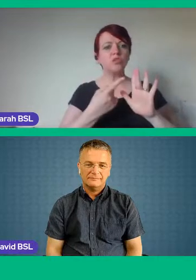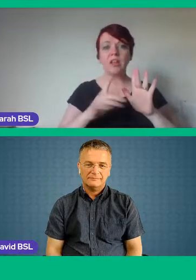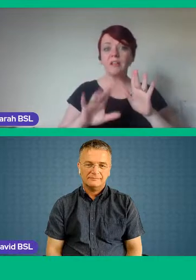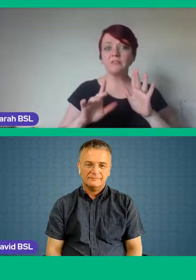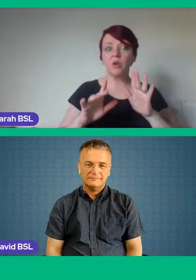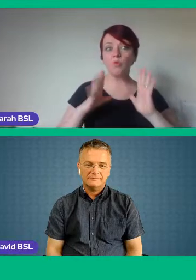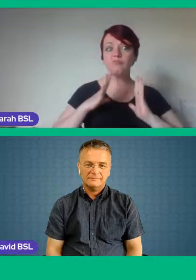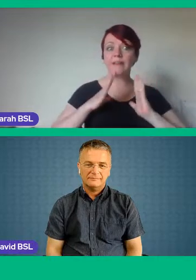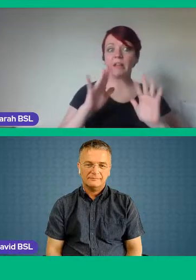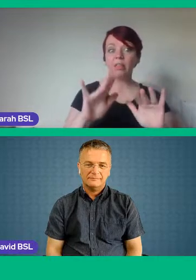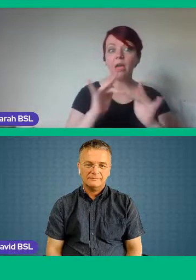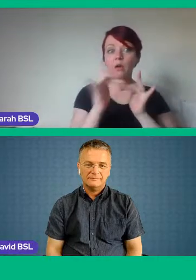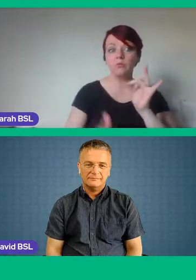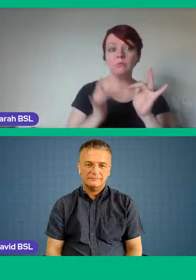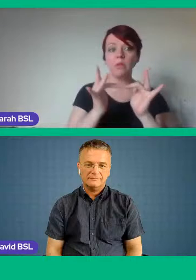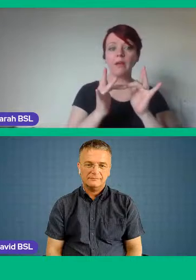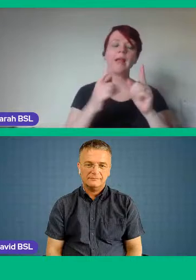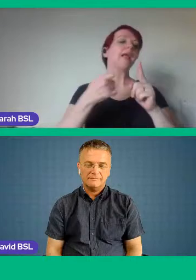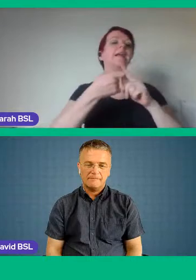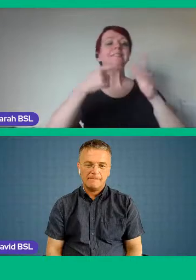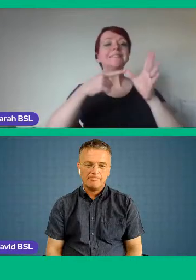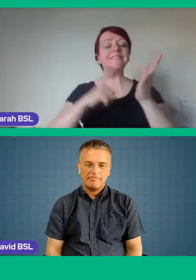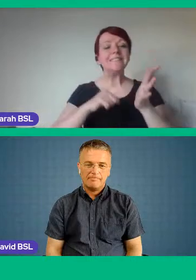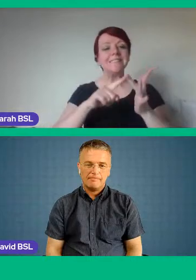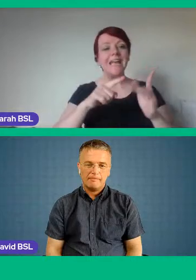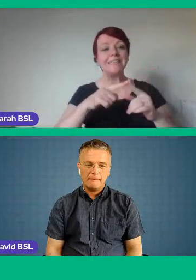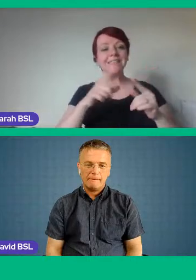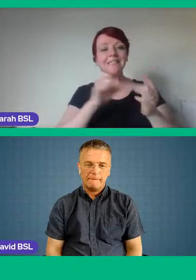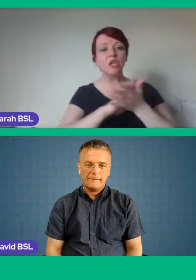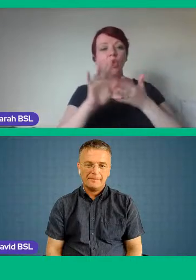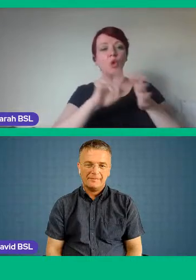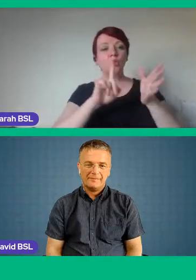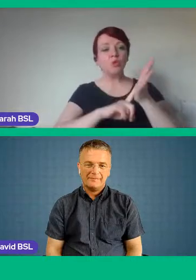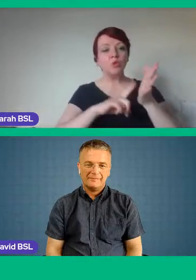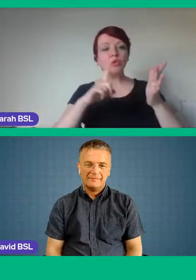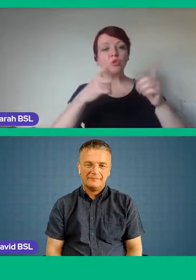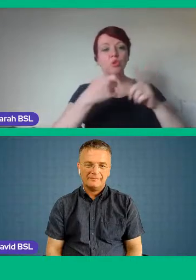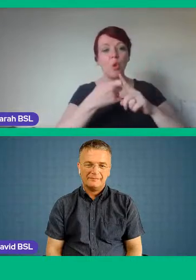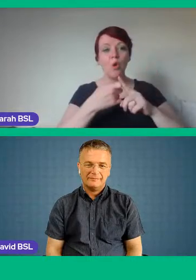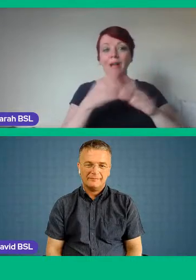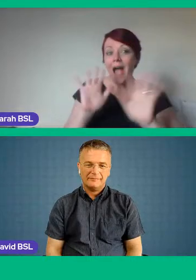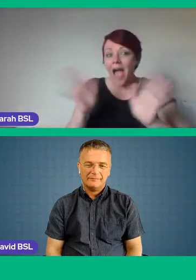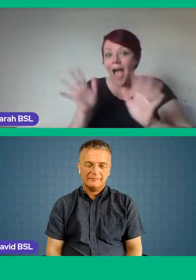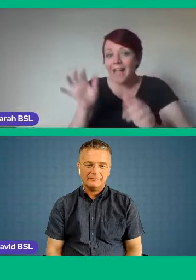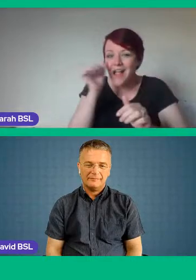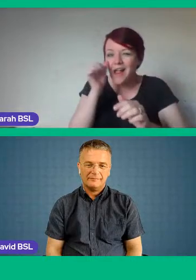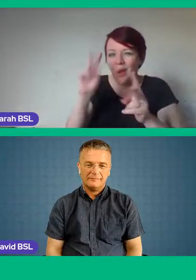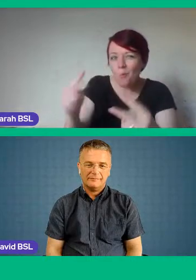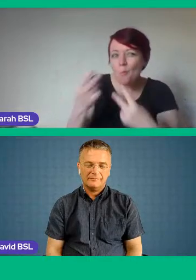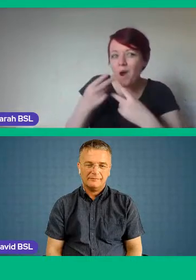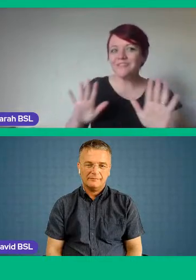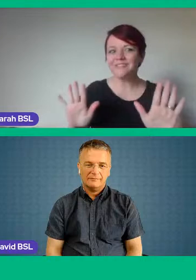. And Katie Chalke, who I know was watching, high key to! She helped me on this, and she was our